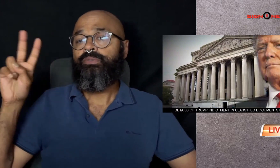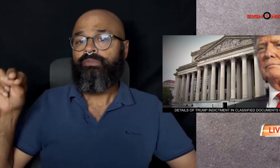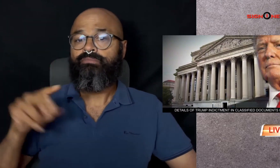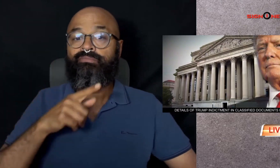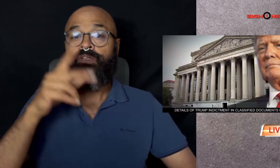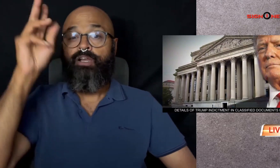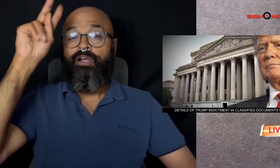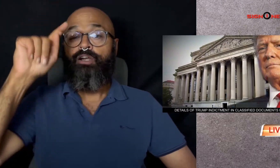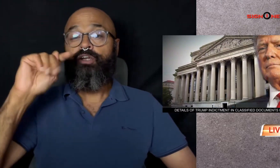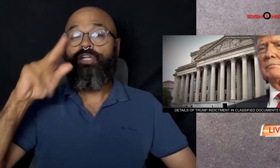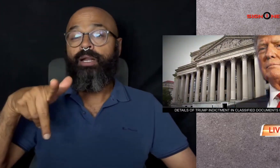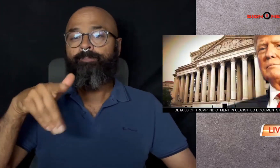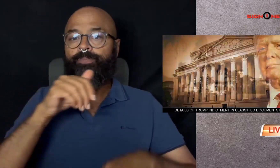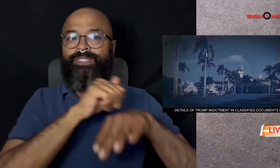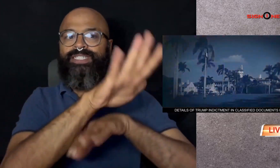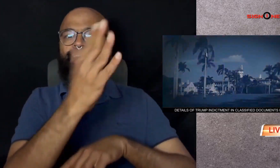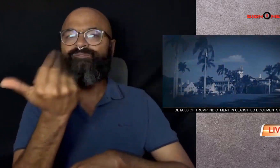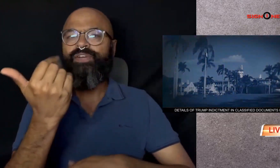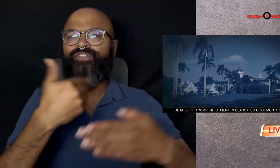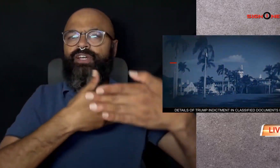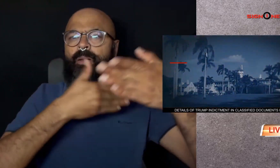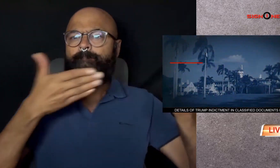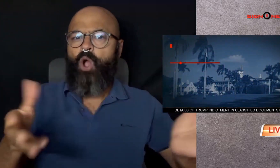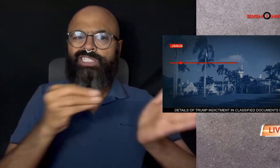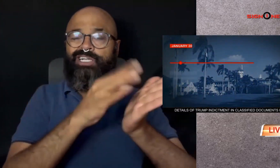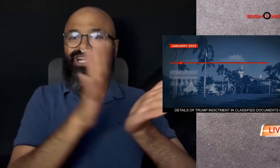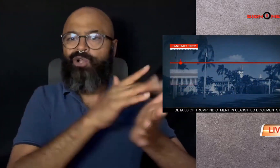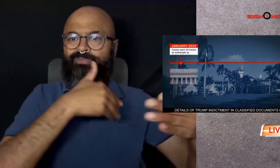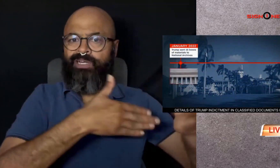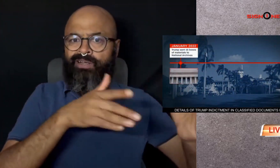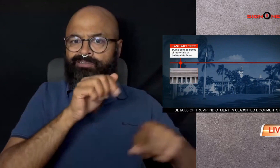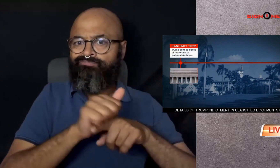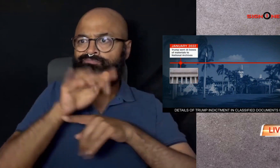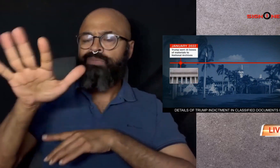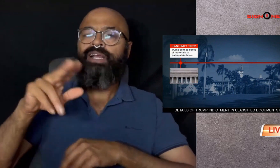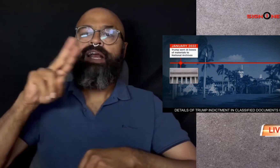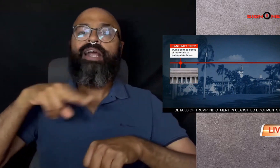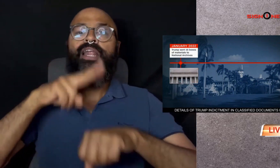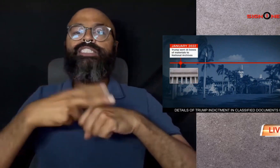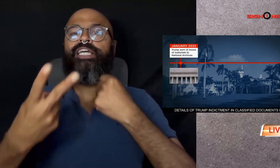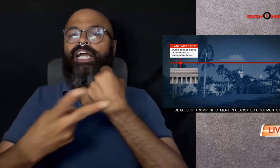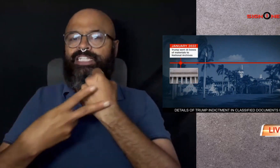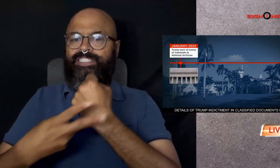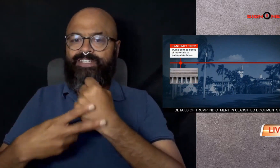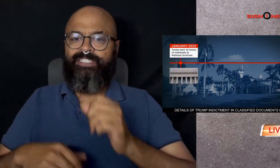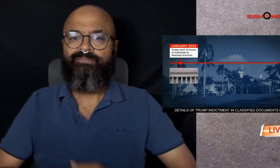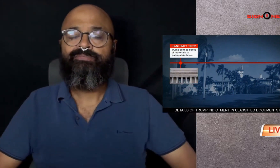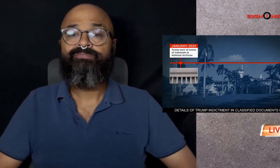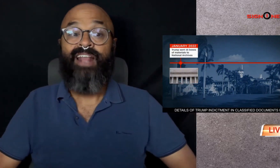in January 2022 Trump sent 15 boxes of documents to the national archives